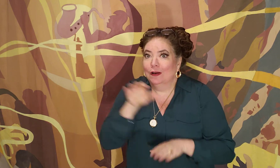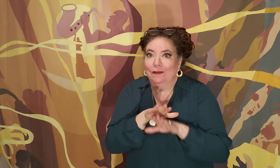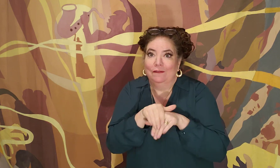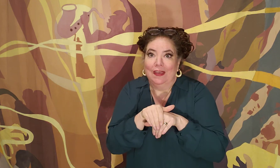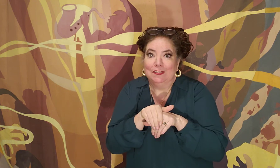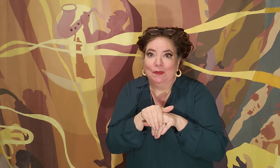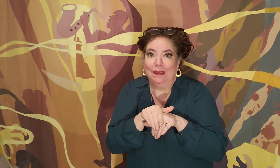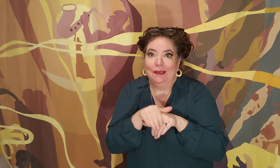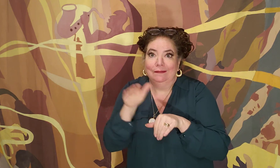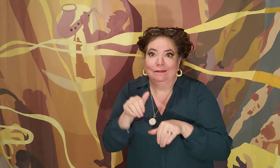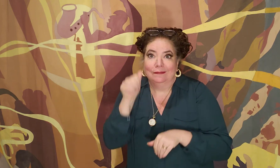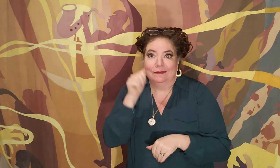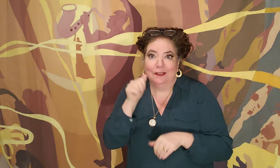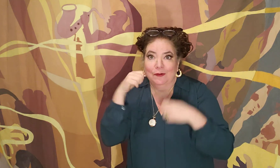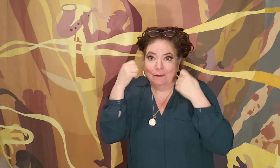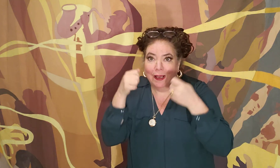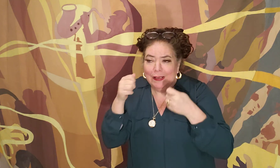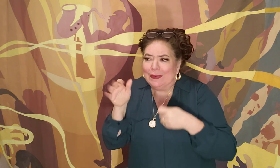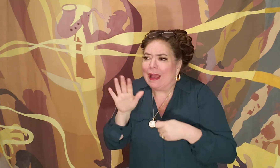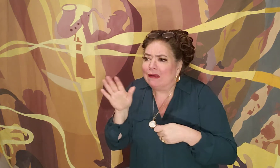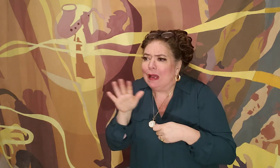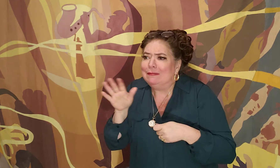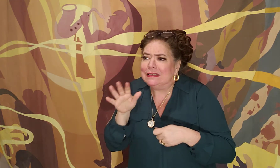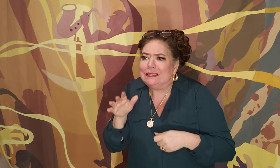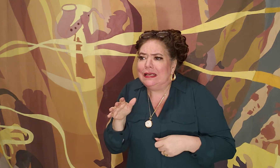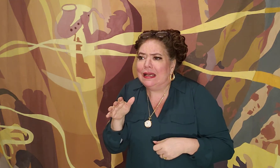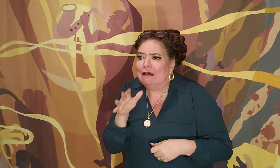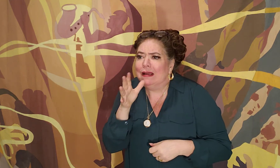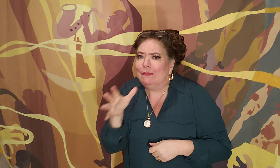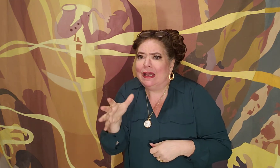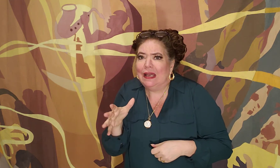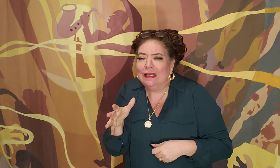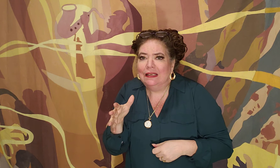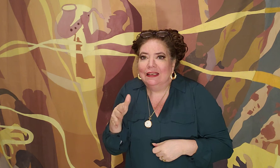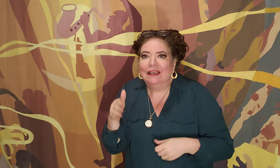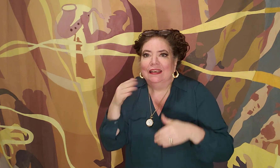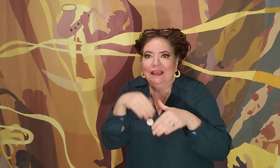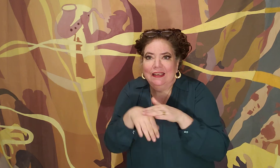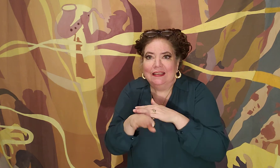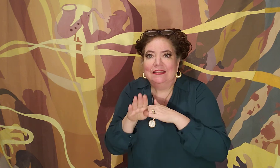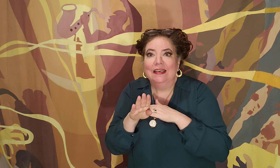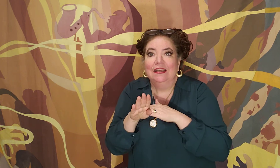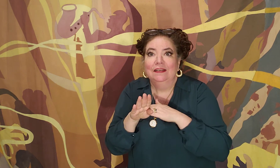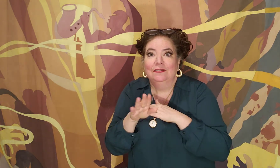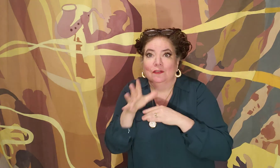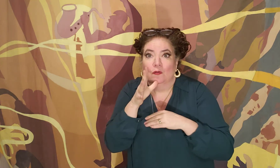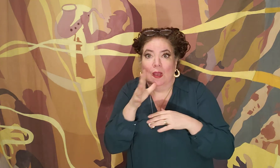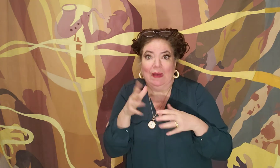He fakes being Little Red Riding Hood. "I come to see you Grandma!" he gets in chasing Grandma,